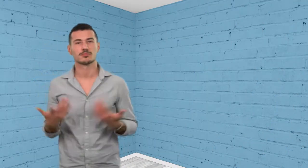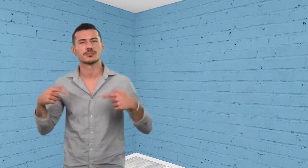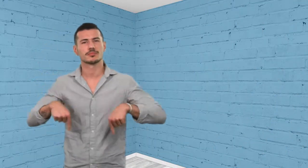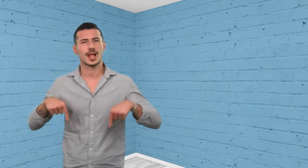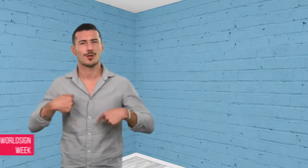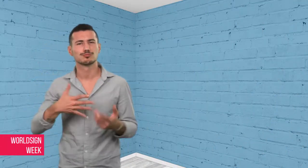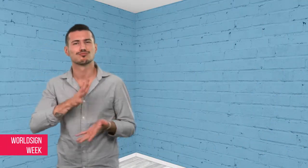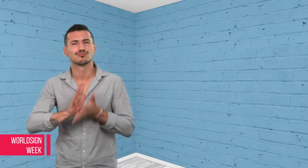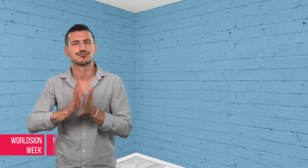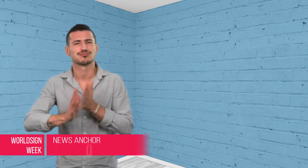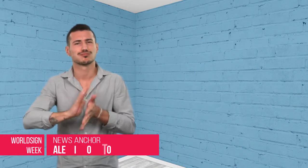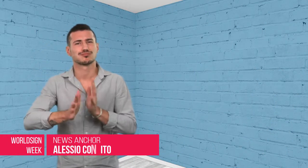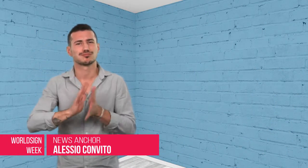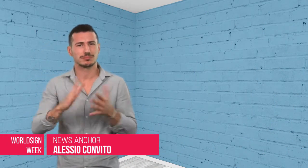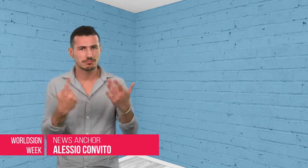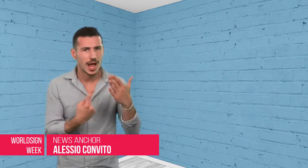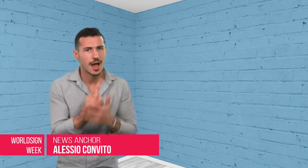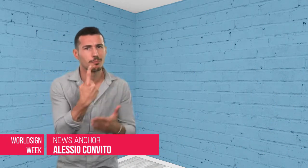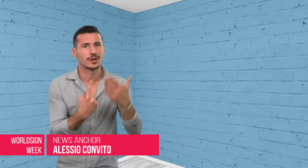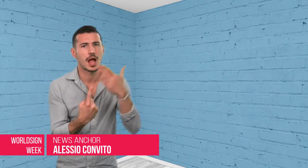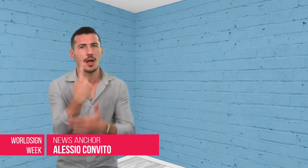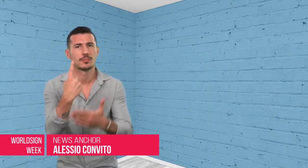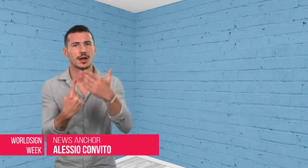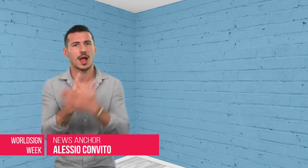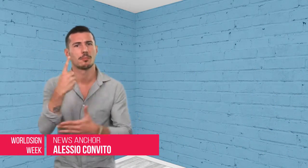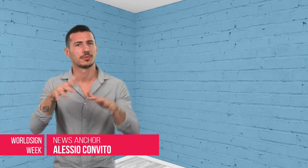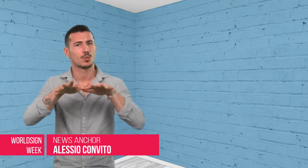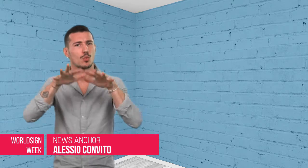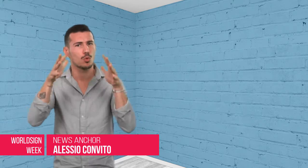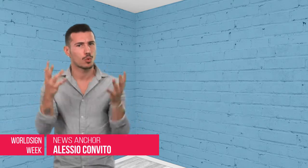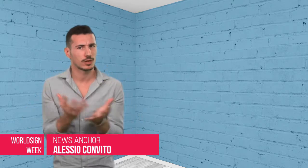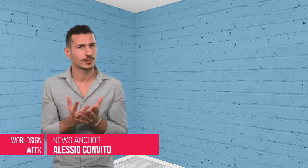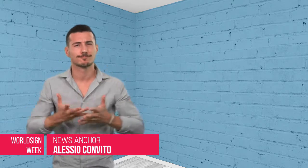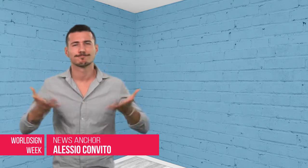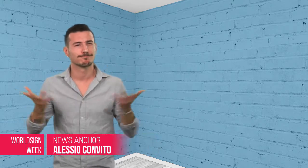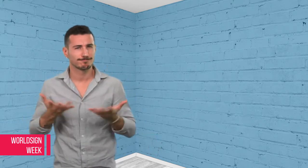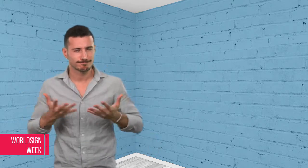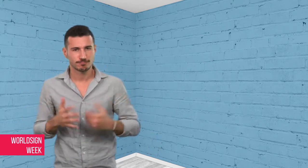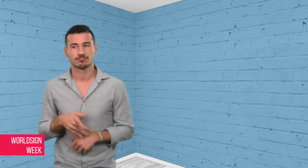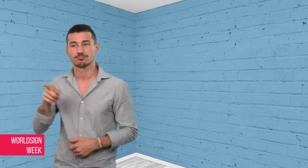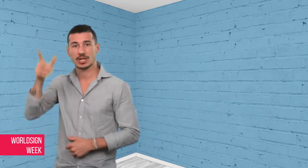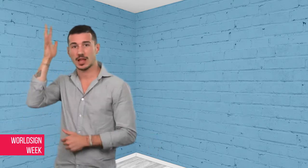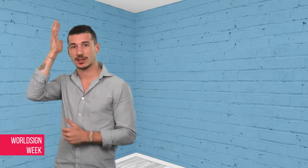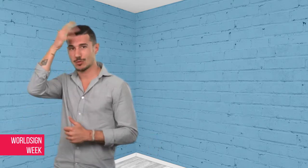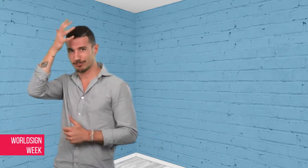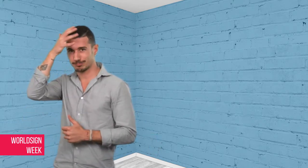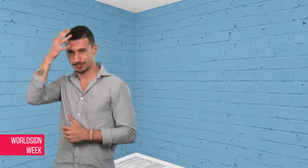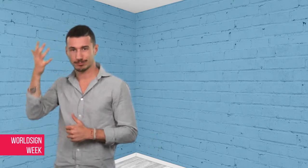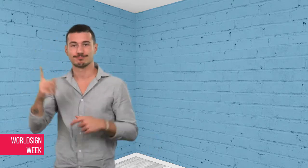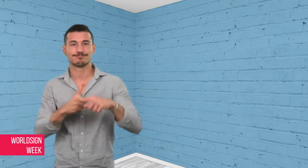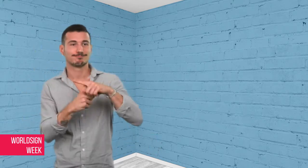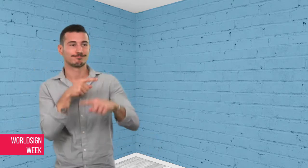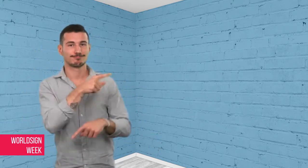Recap of last week happening around in the world…